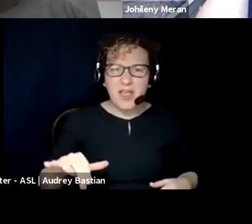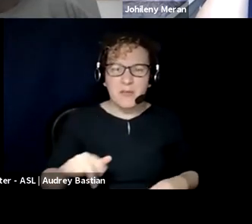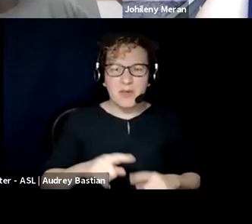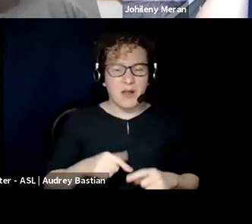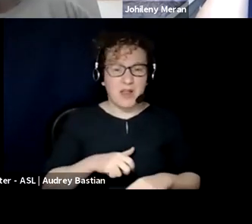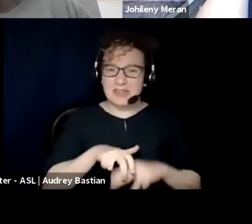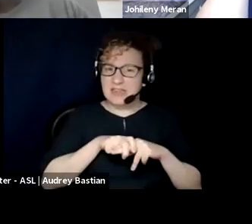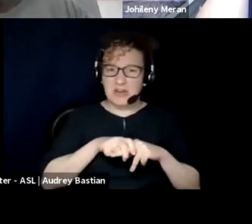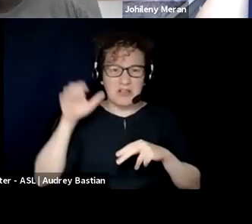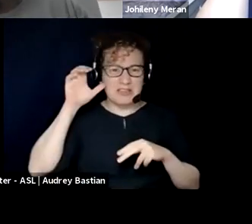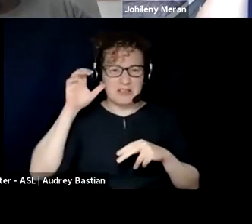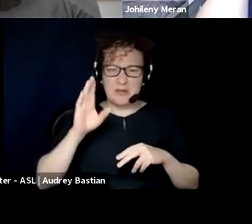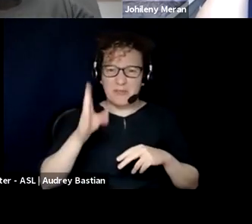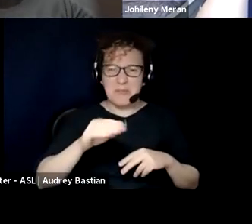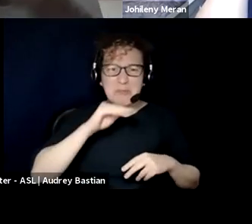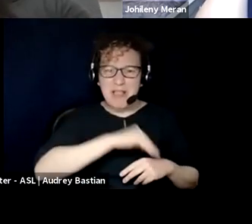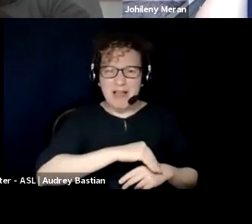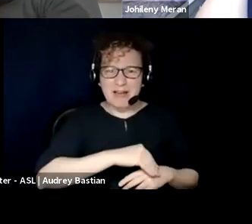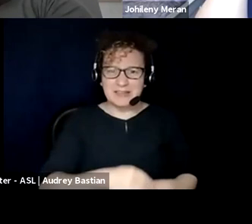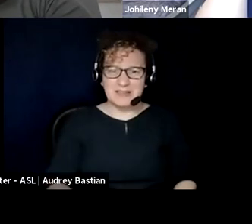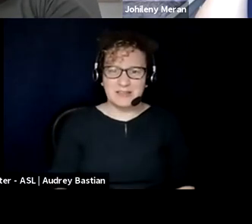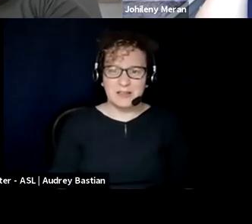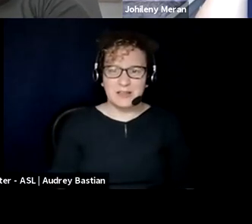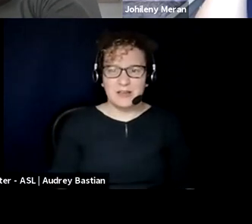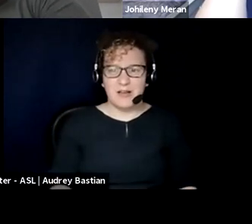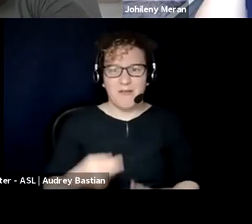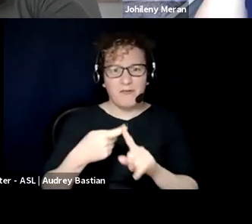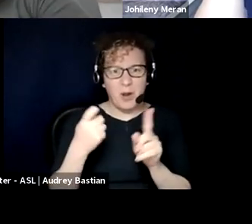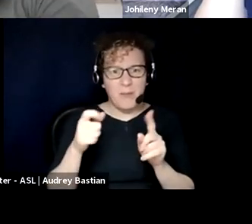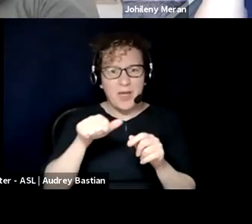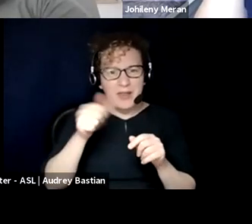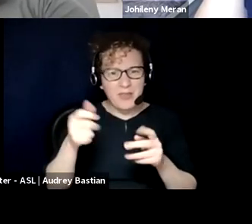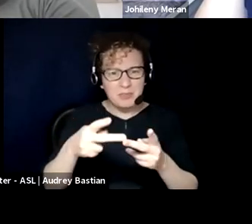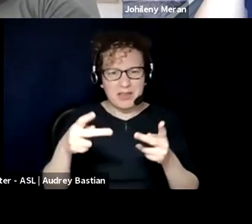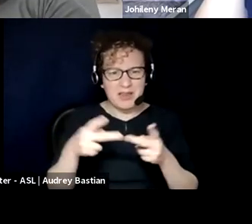going to sit and listen to blatant lies that comes from another place because these people